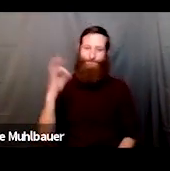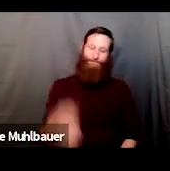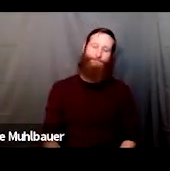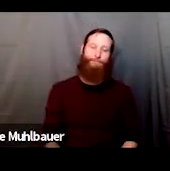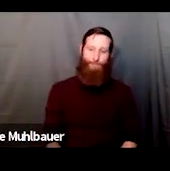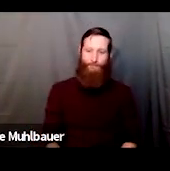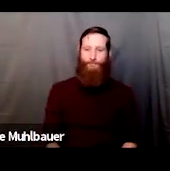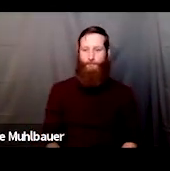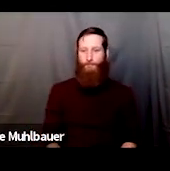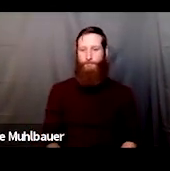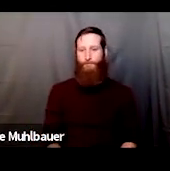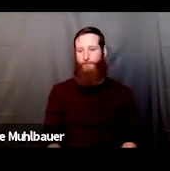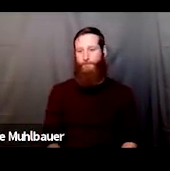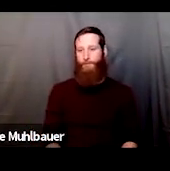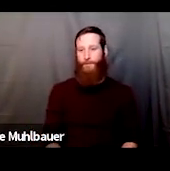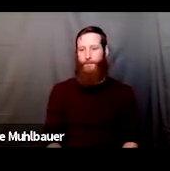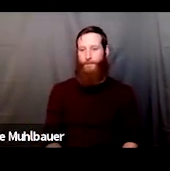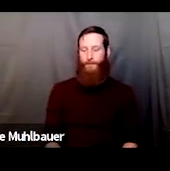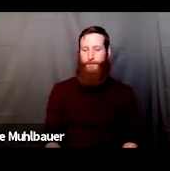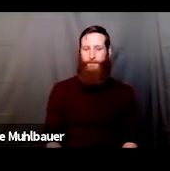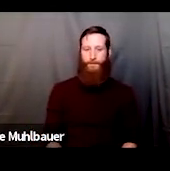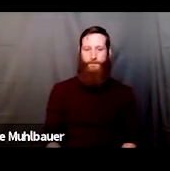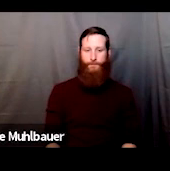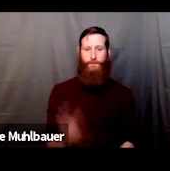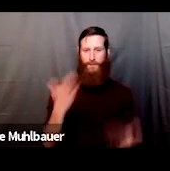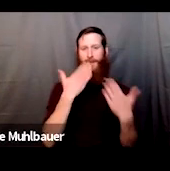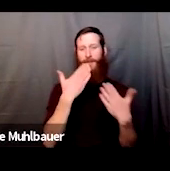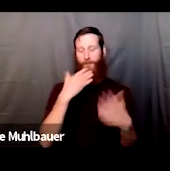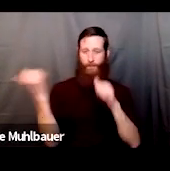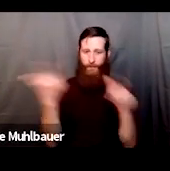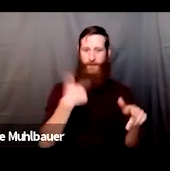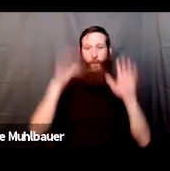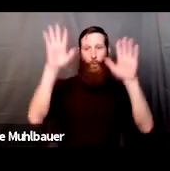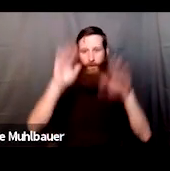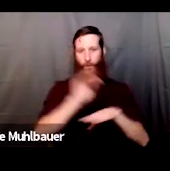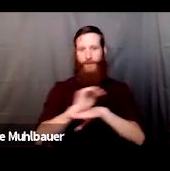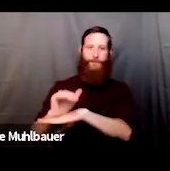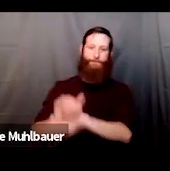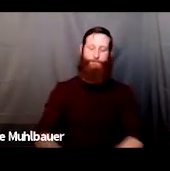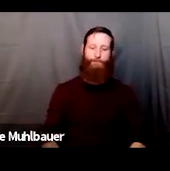Thanks all, have a wonderful evening!